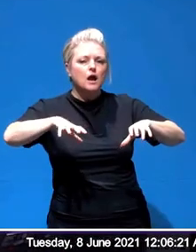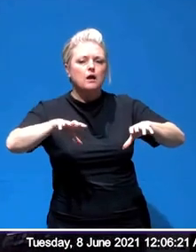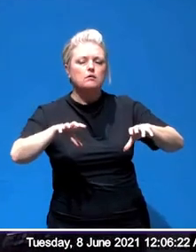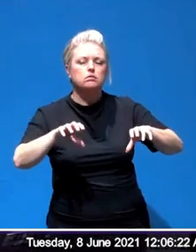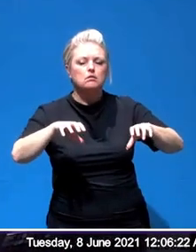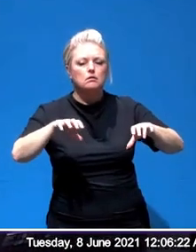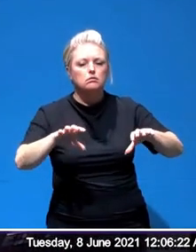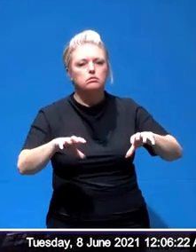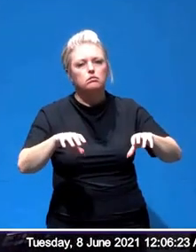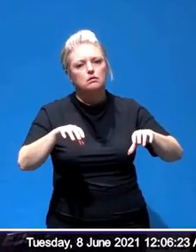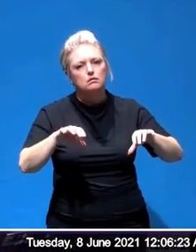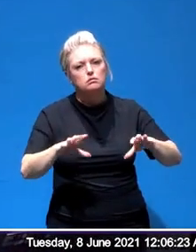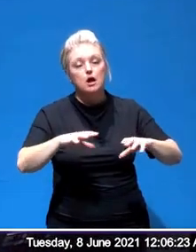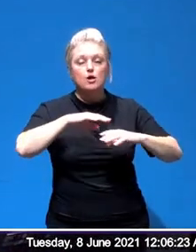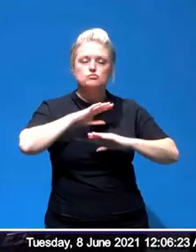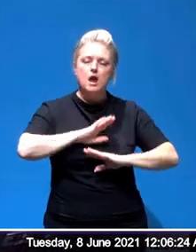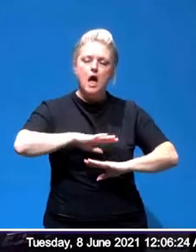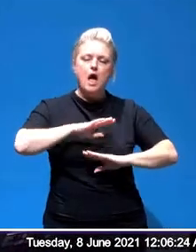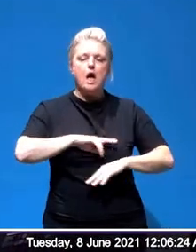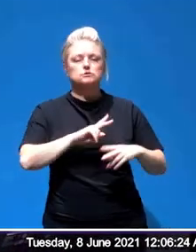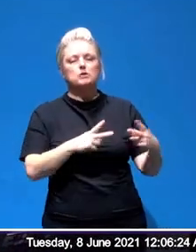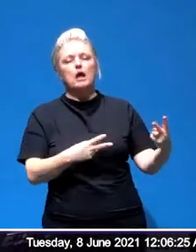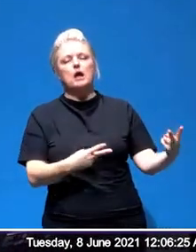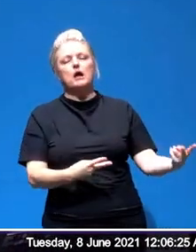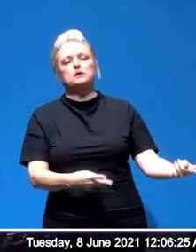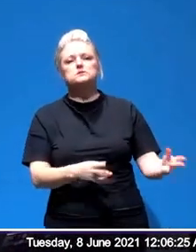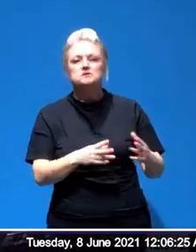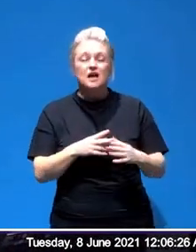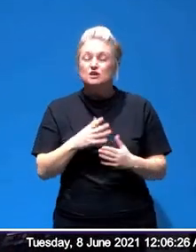So I just --- I really reiterate that families are so important.